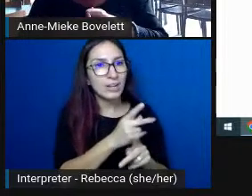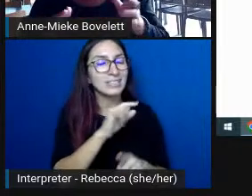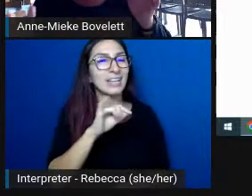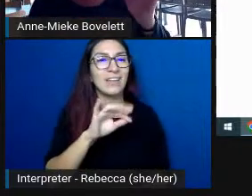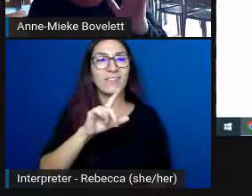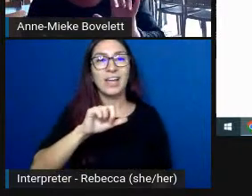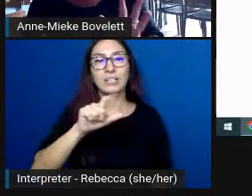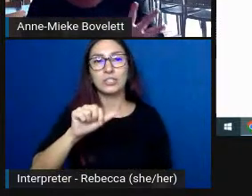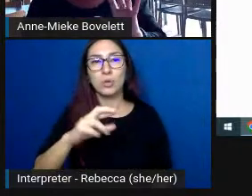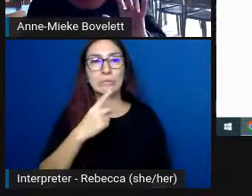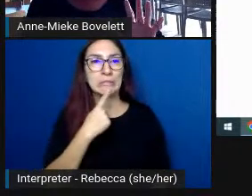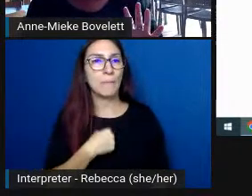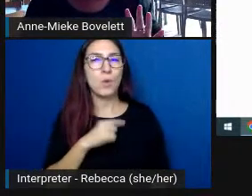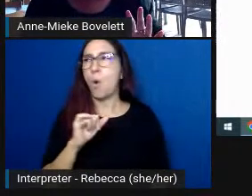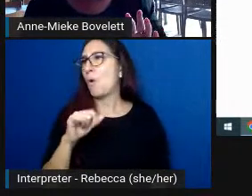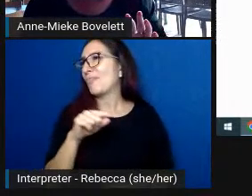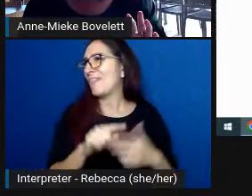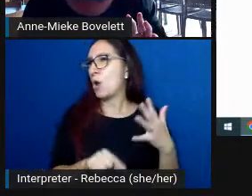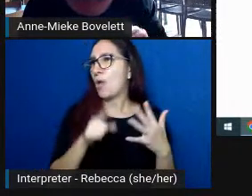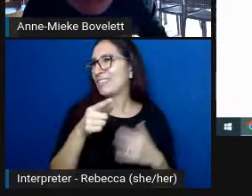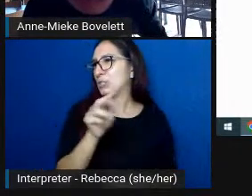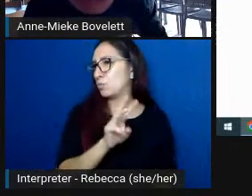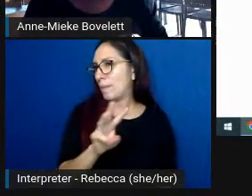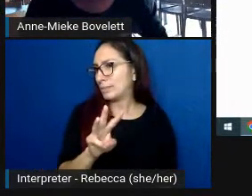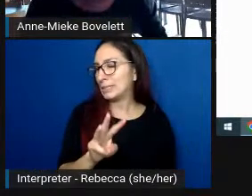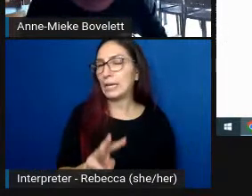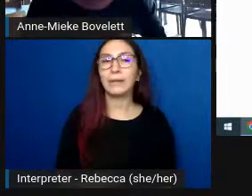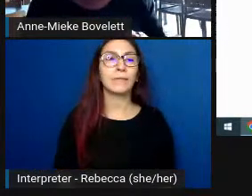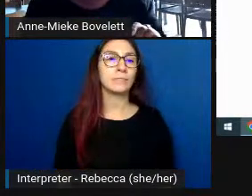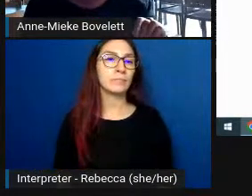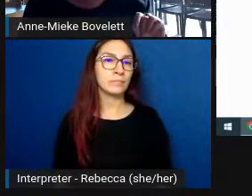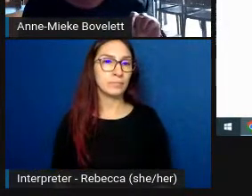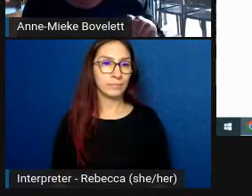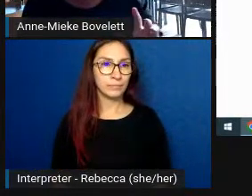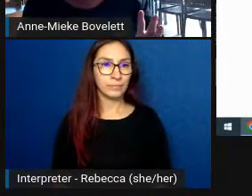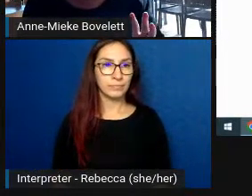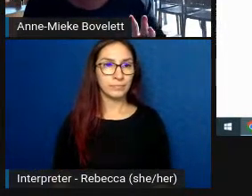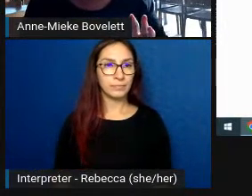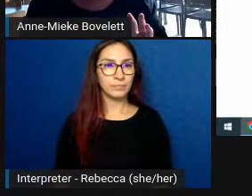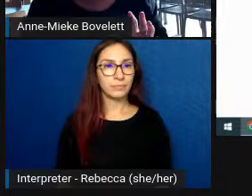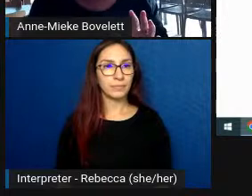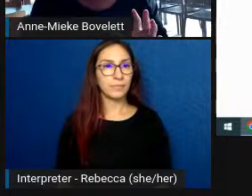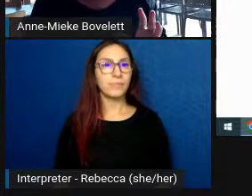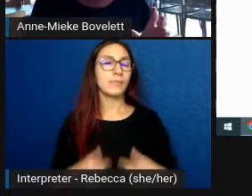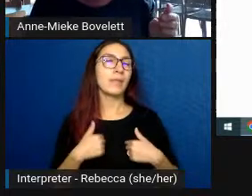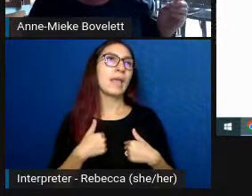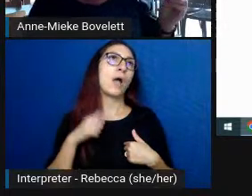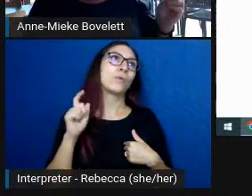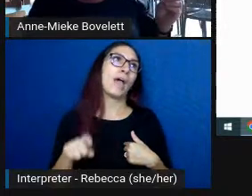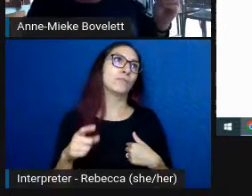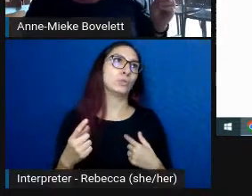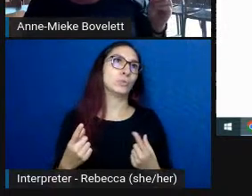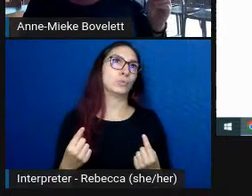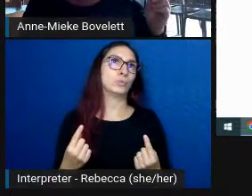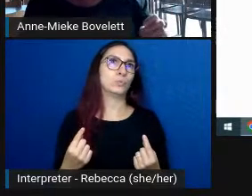something for their birthday, I would ask what are your favorite products? If laws are what tell me the products are